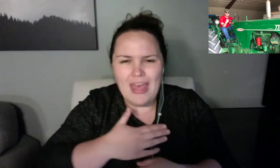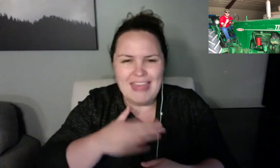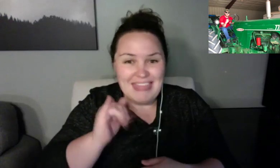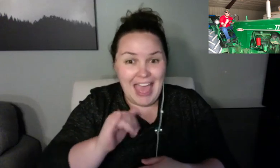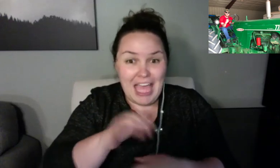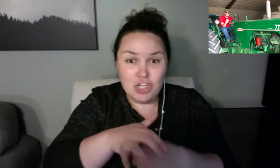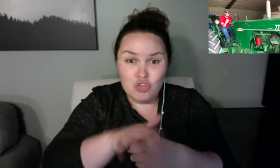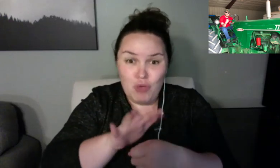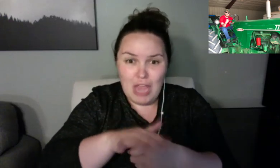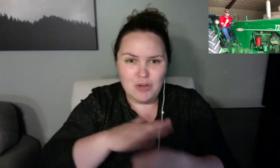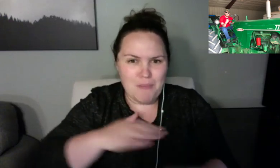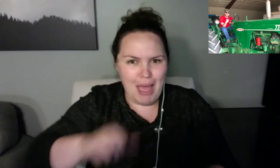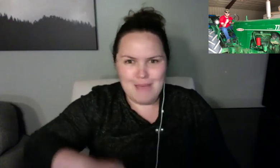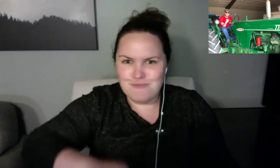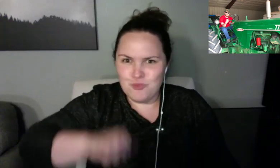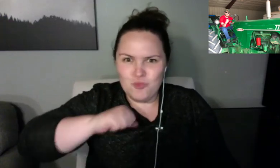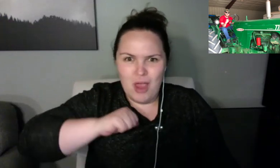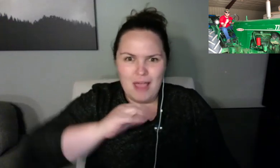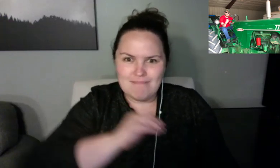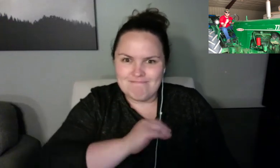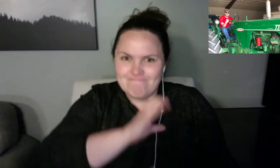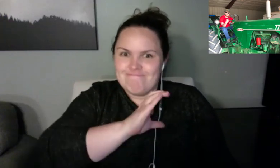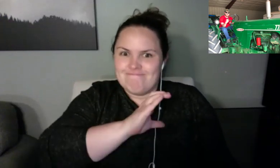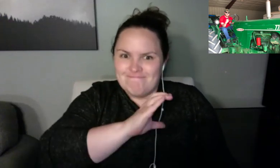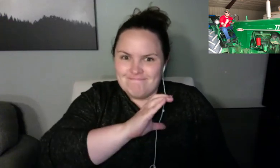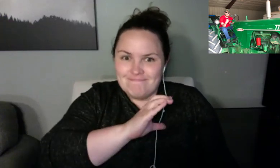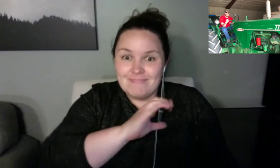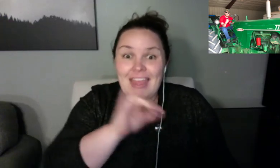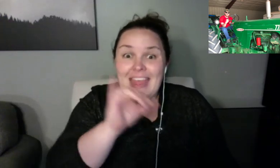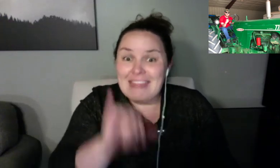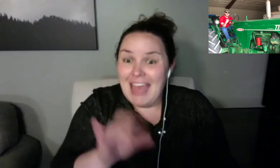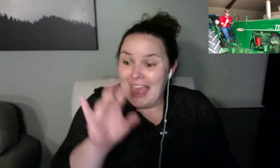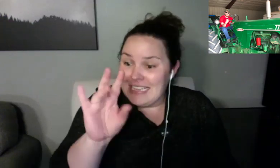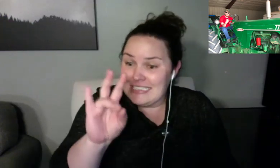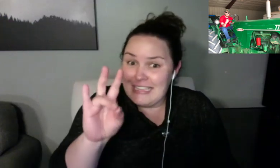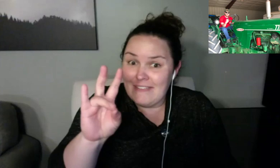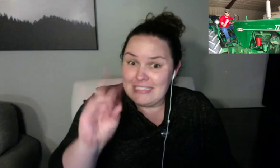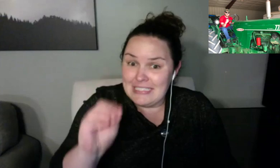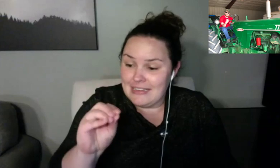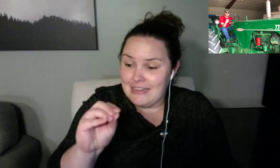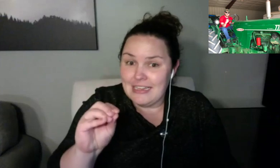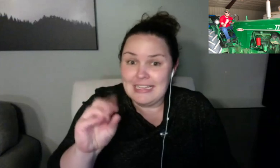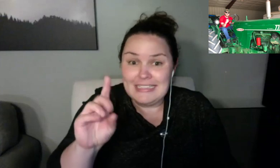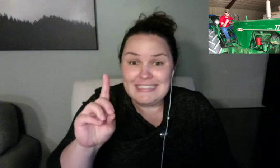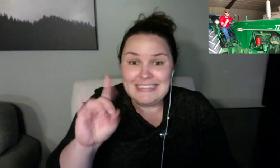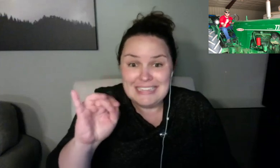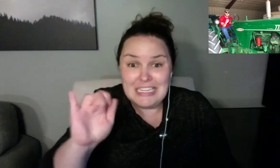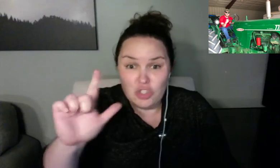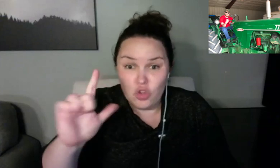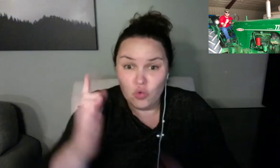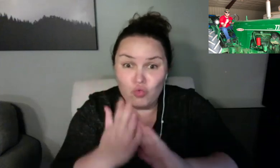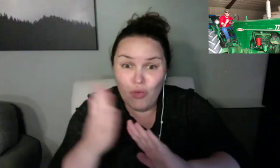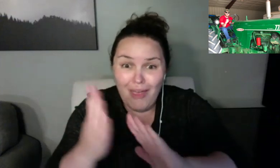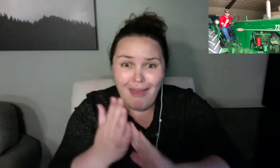It's the only 770 diesel a lot of times in the Oliver line that is in a lot of the tractor rides around here.